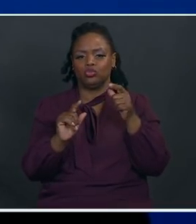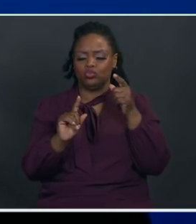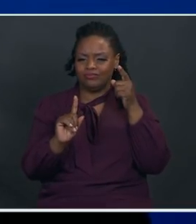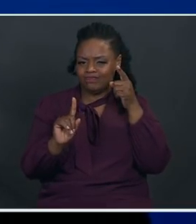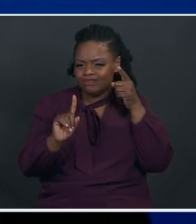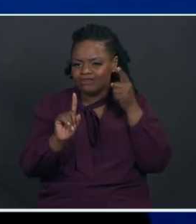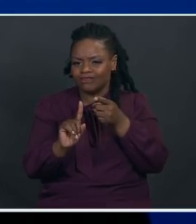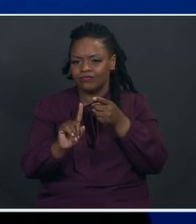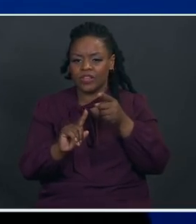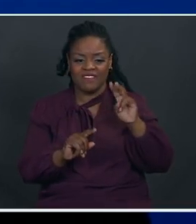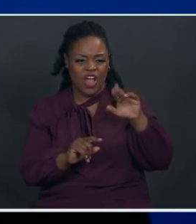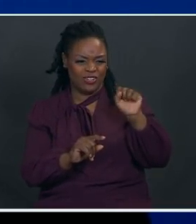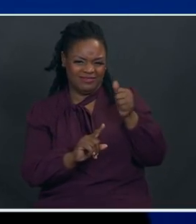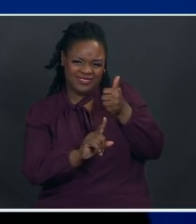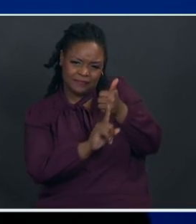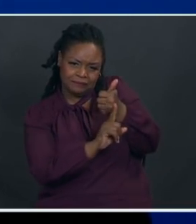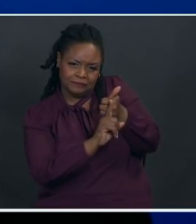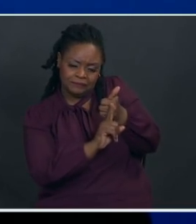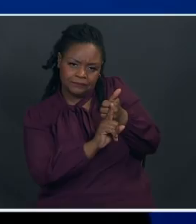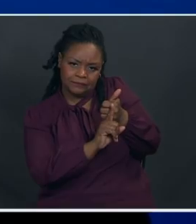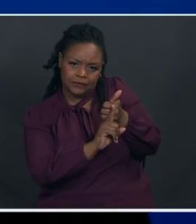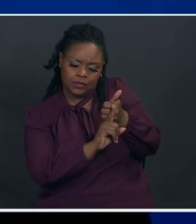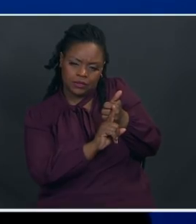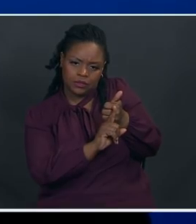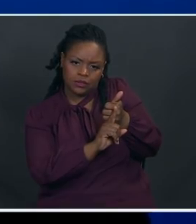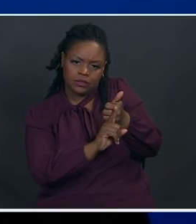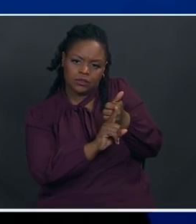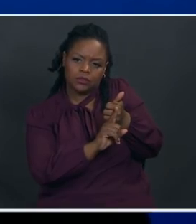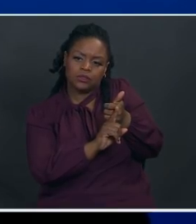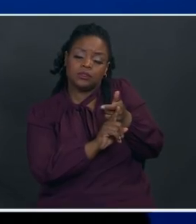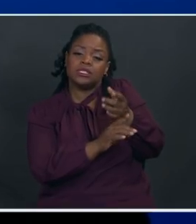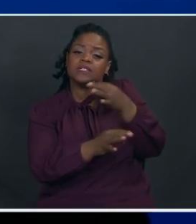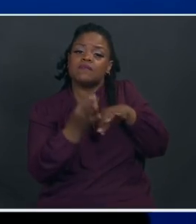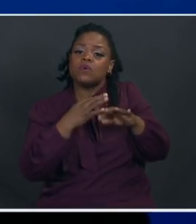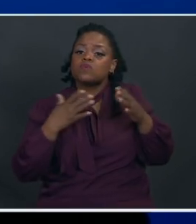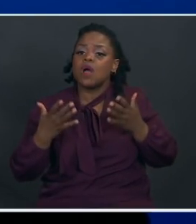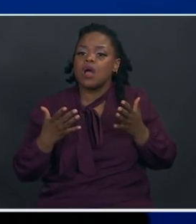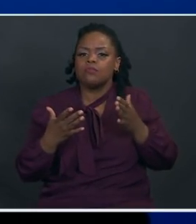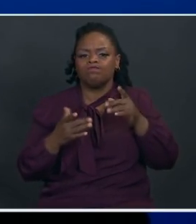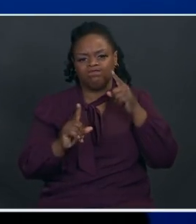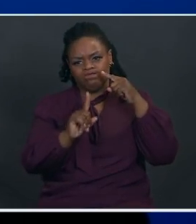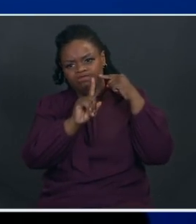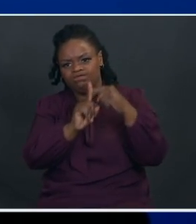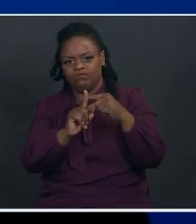versus targeting the aberrant, inflammatory responses that often are the source